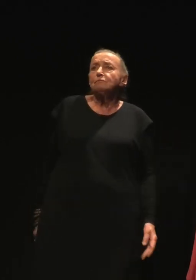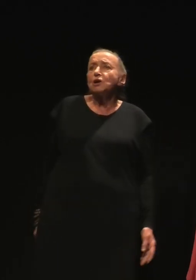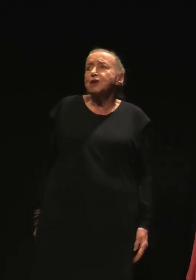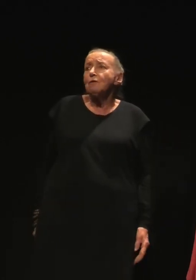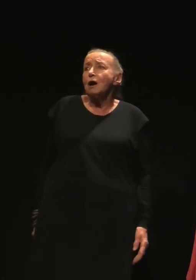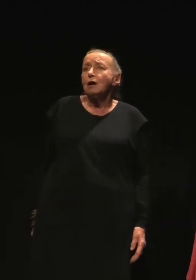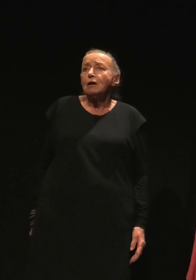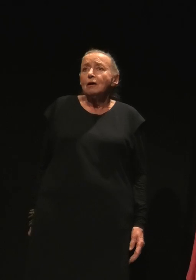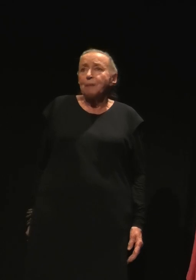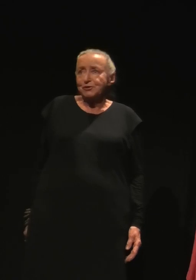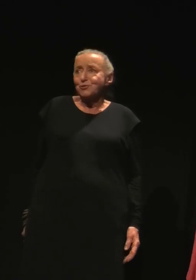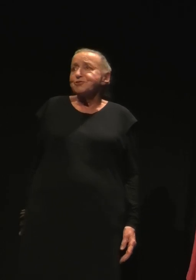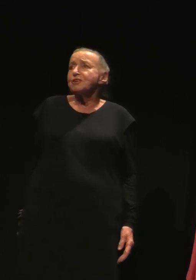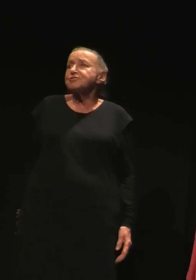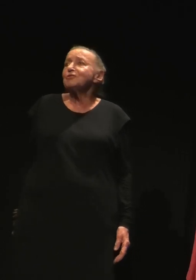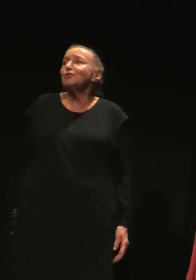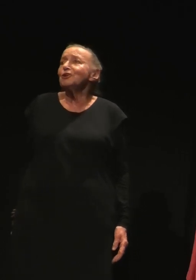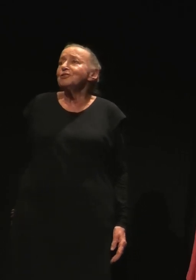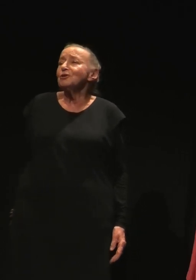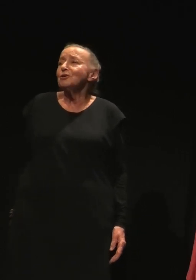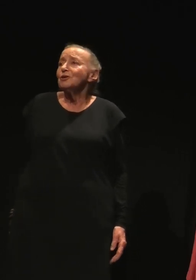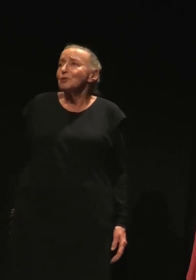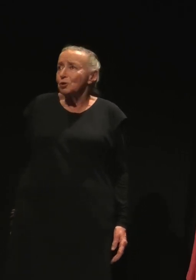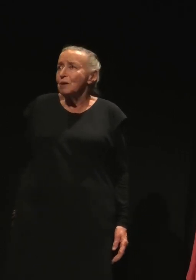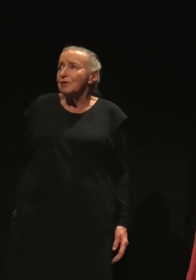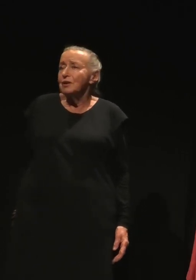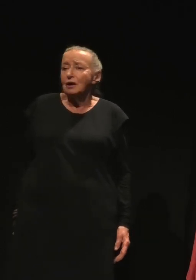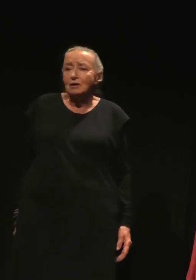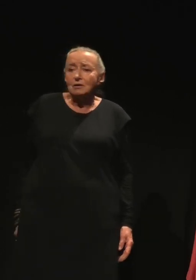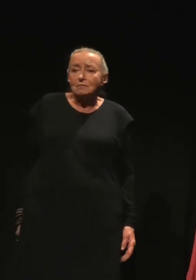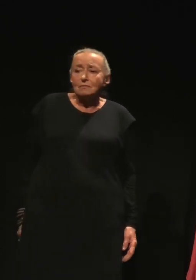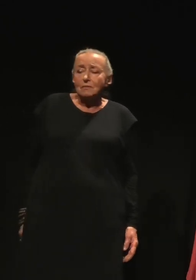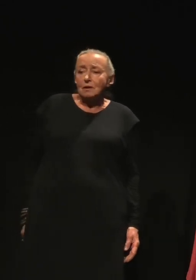The crowd was quiet, though swapping many a look.